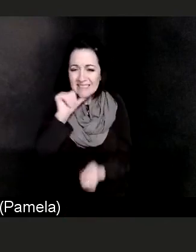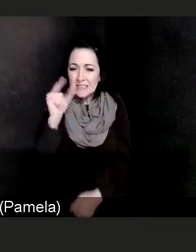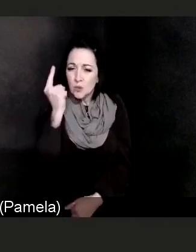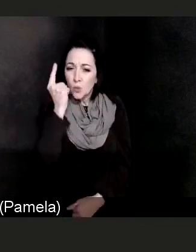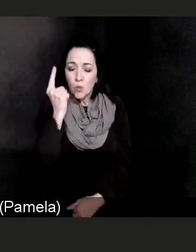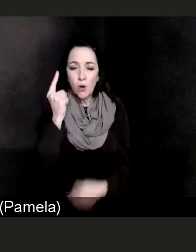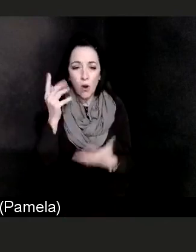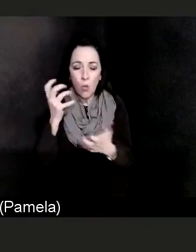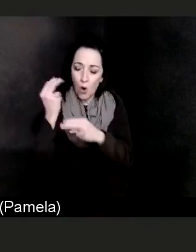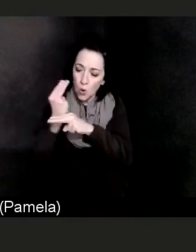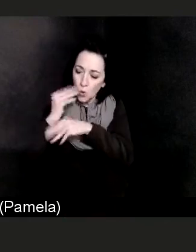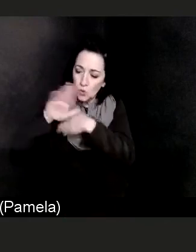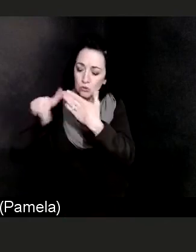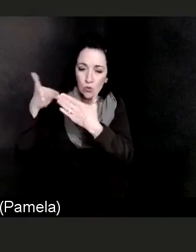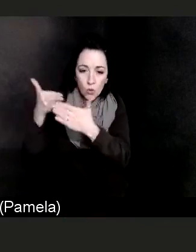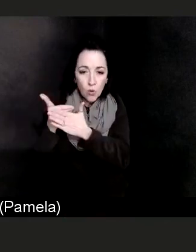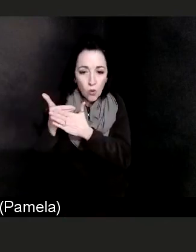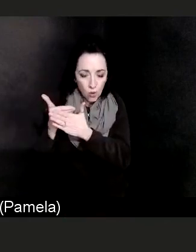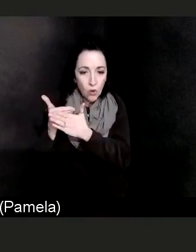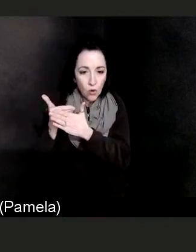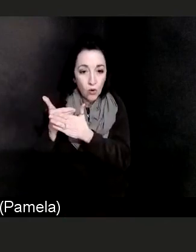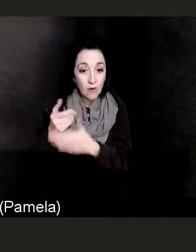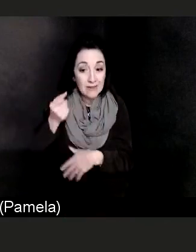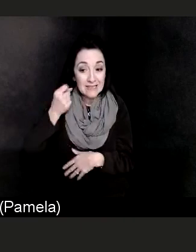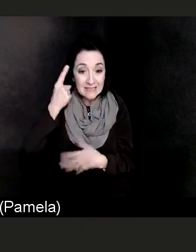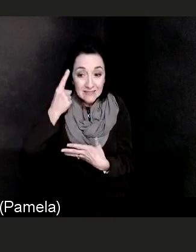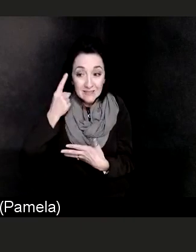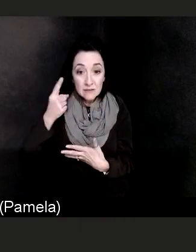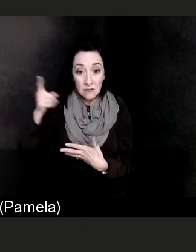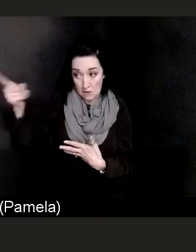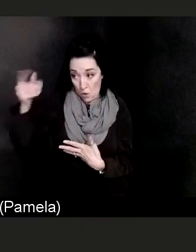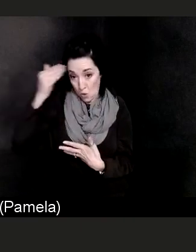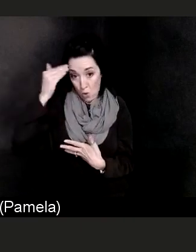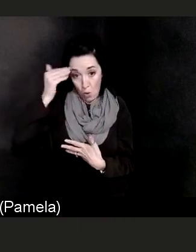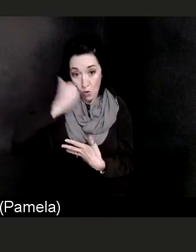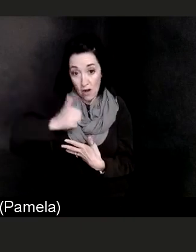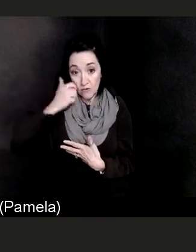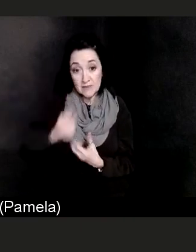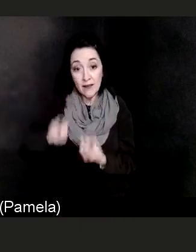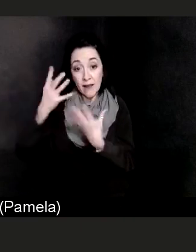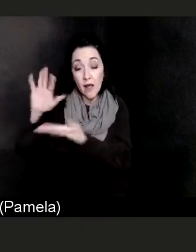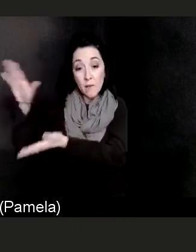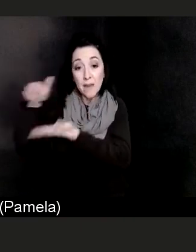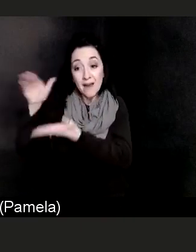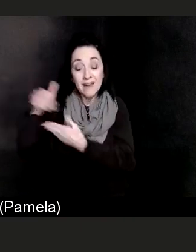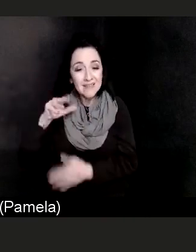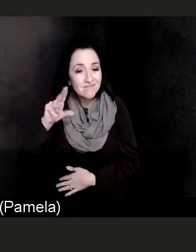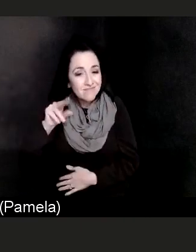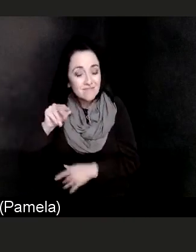Manage the uncertainty, help deal with the probability, and help you all in that process.